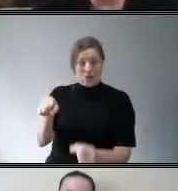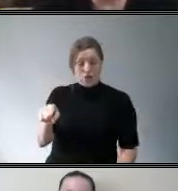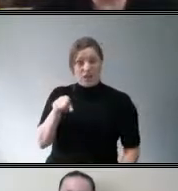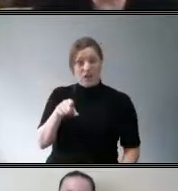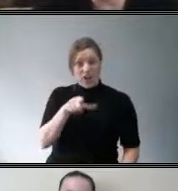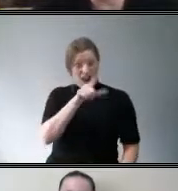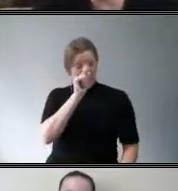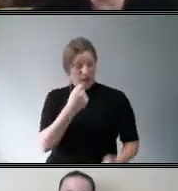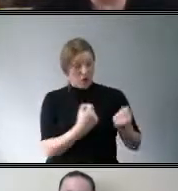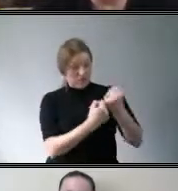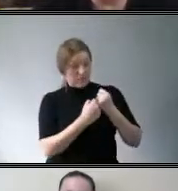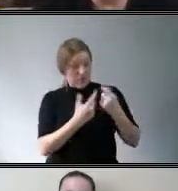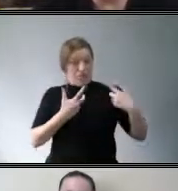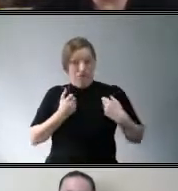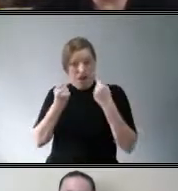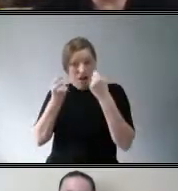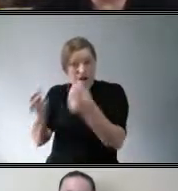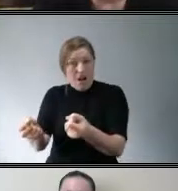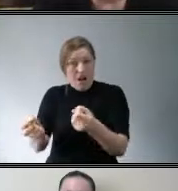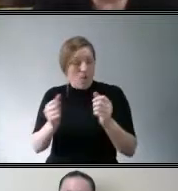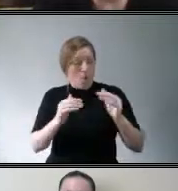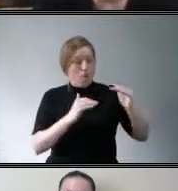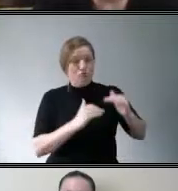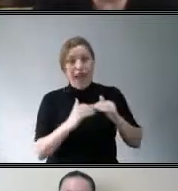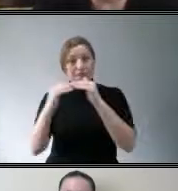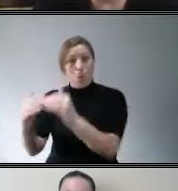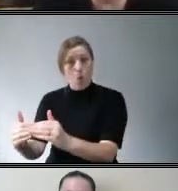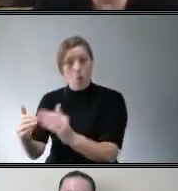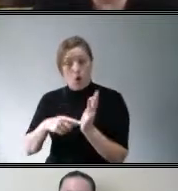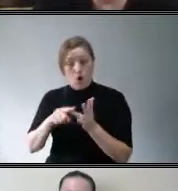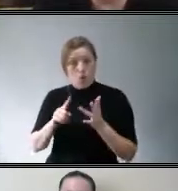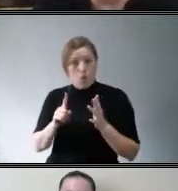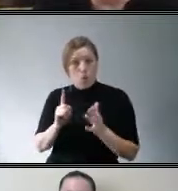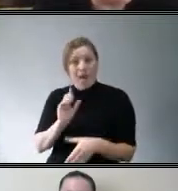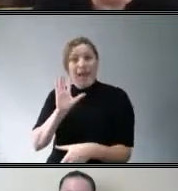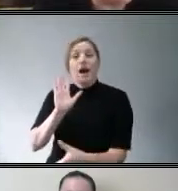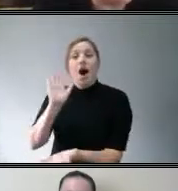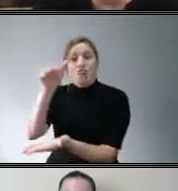was you know a huge travel and accommodation budget available in this program there isn't